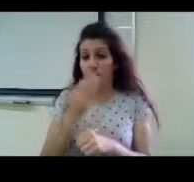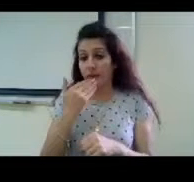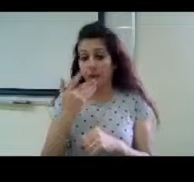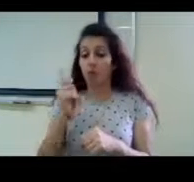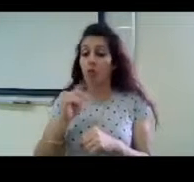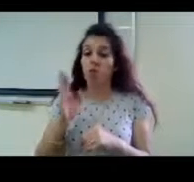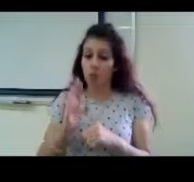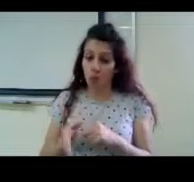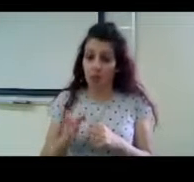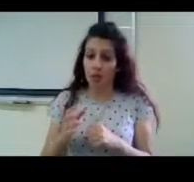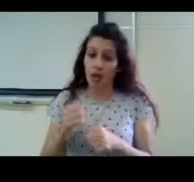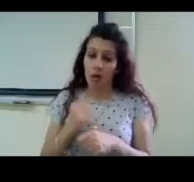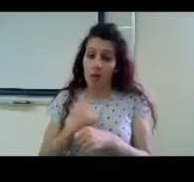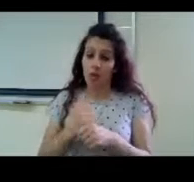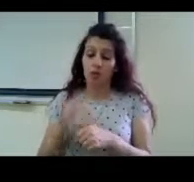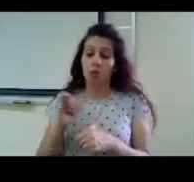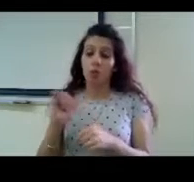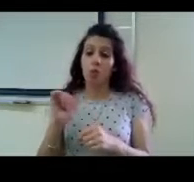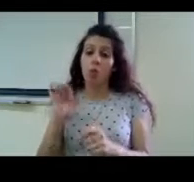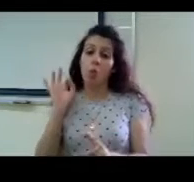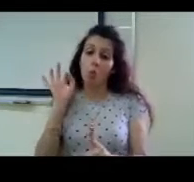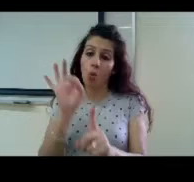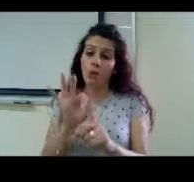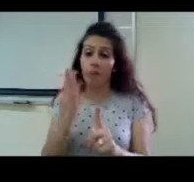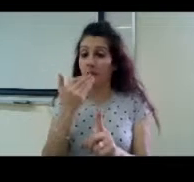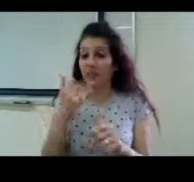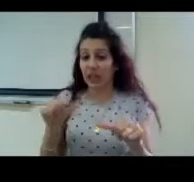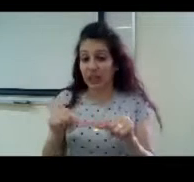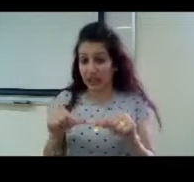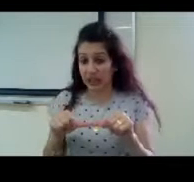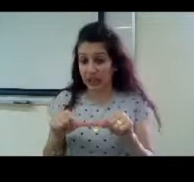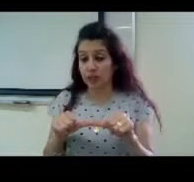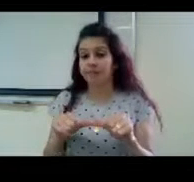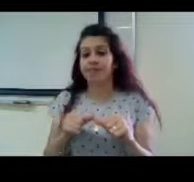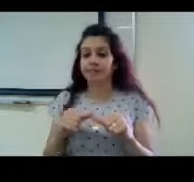use in low resource and low connectivity contexts and like its predecessor